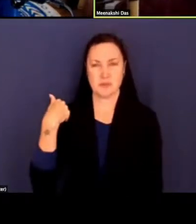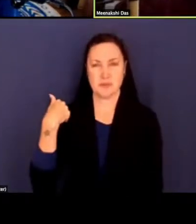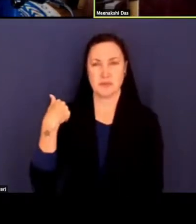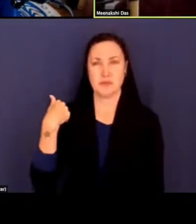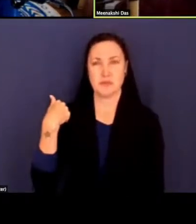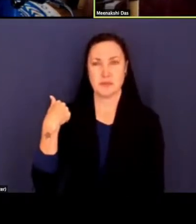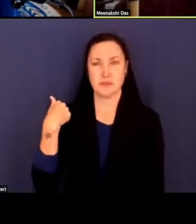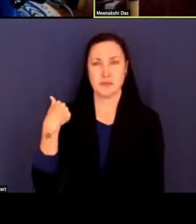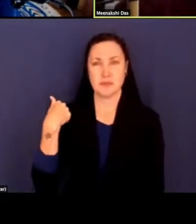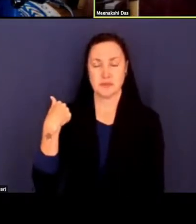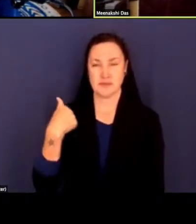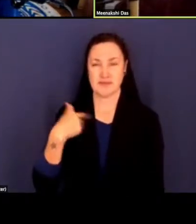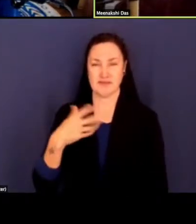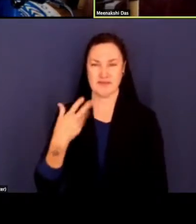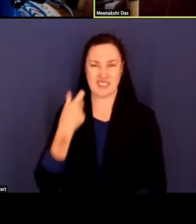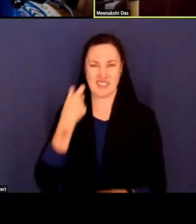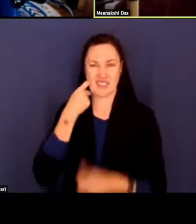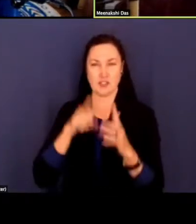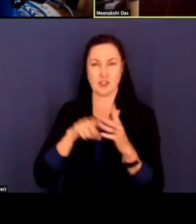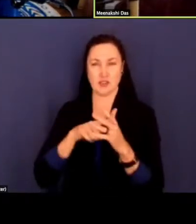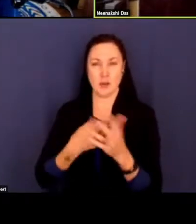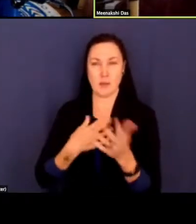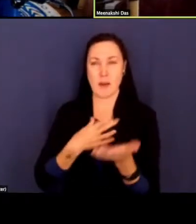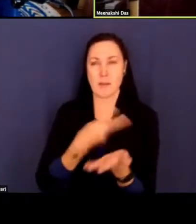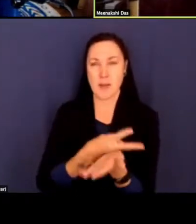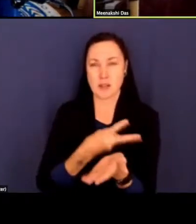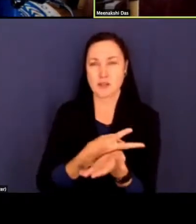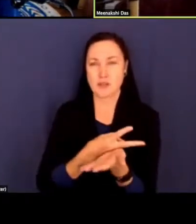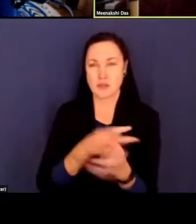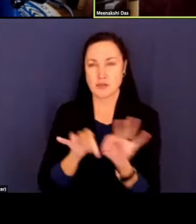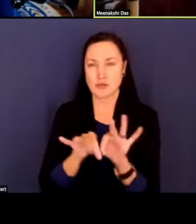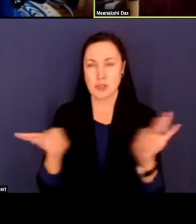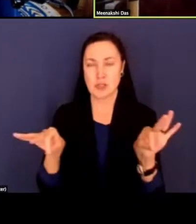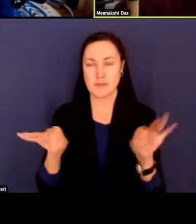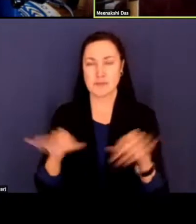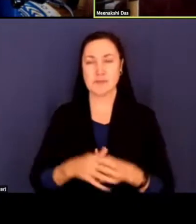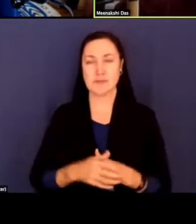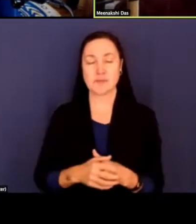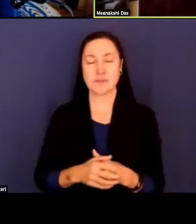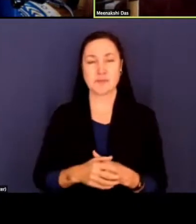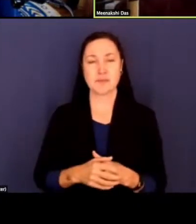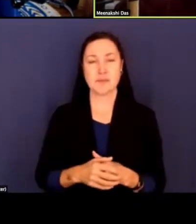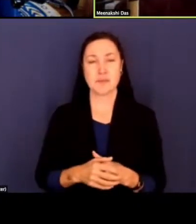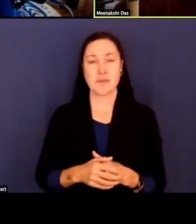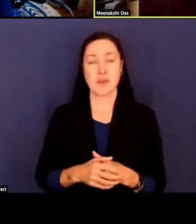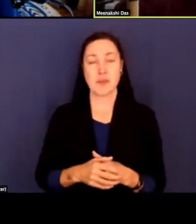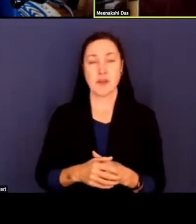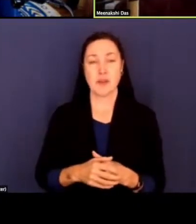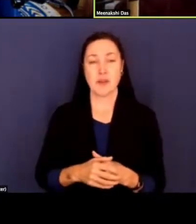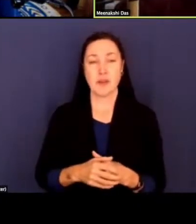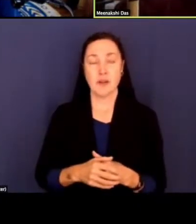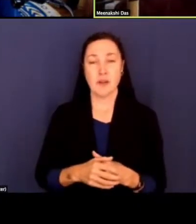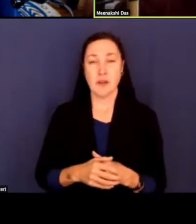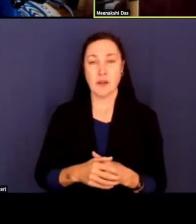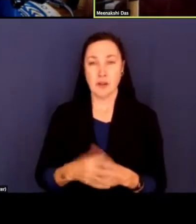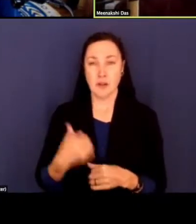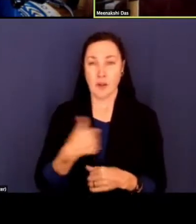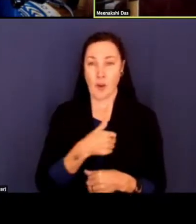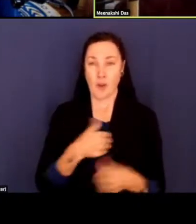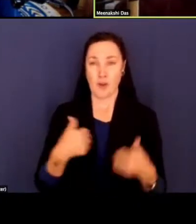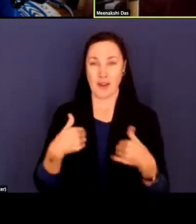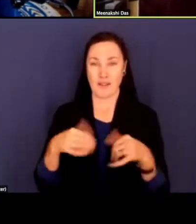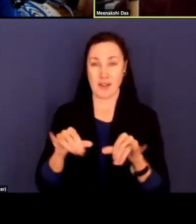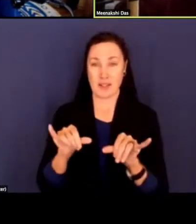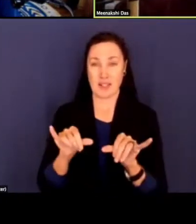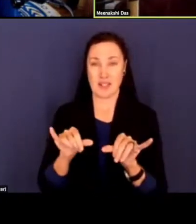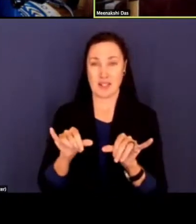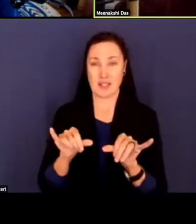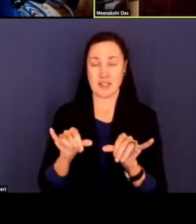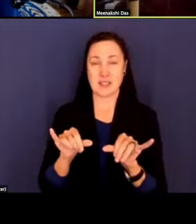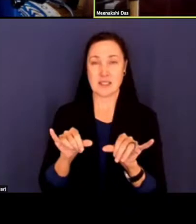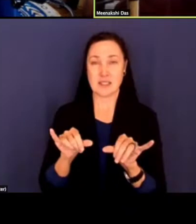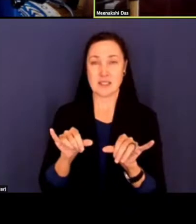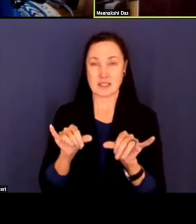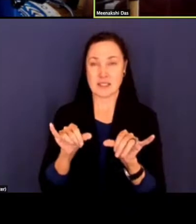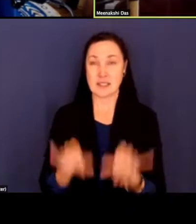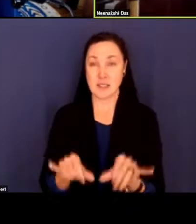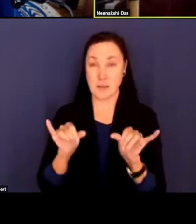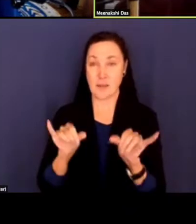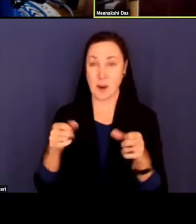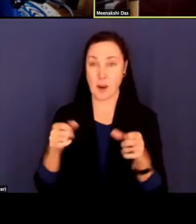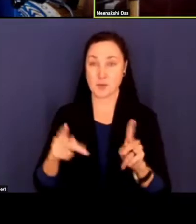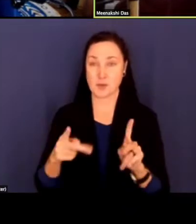I started my Masters program, we had the same opportunity to